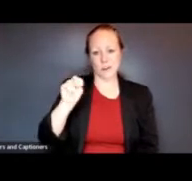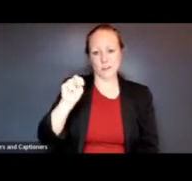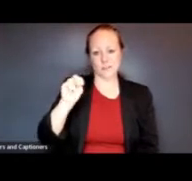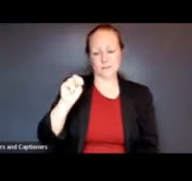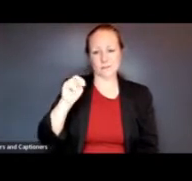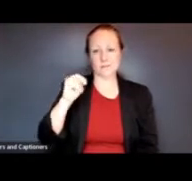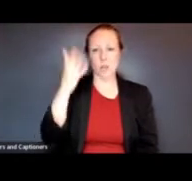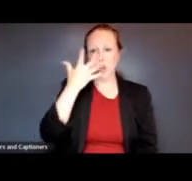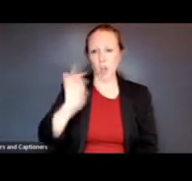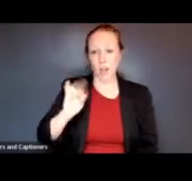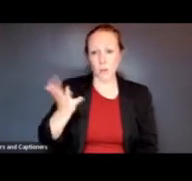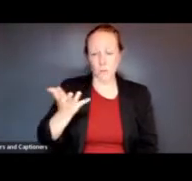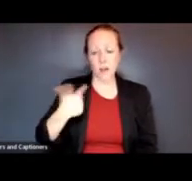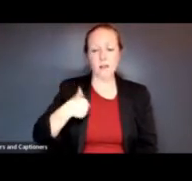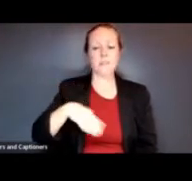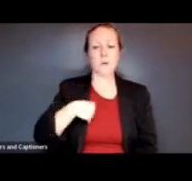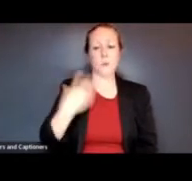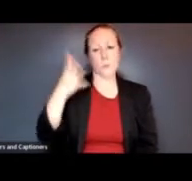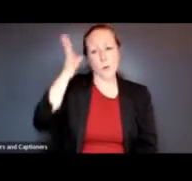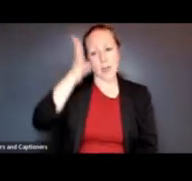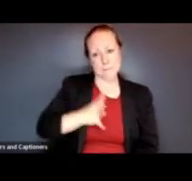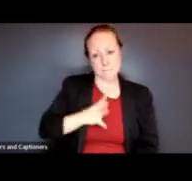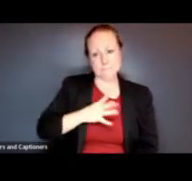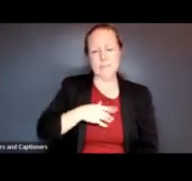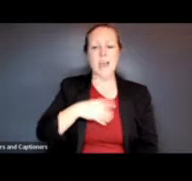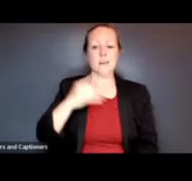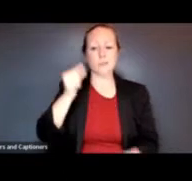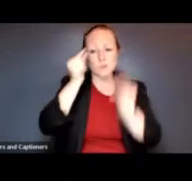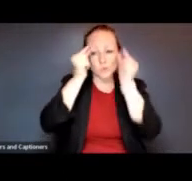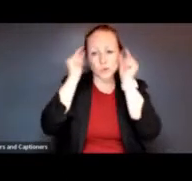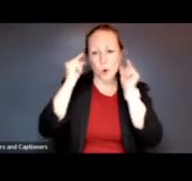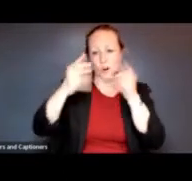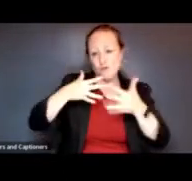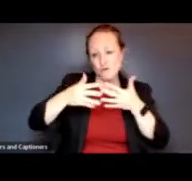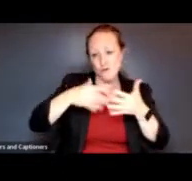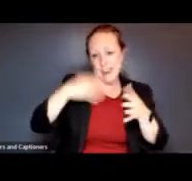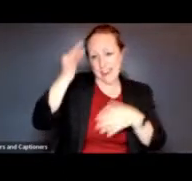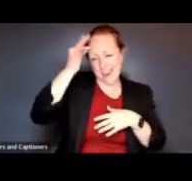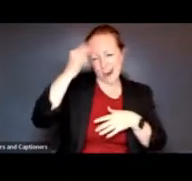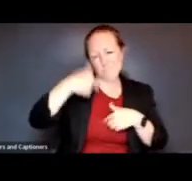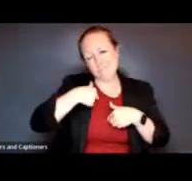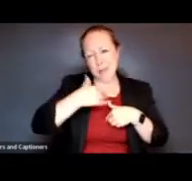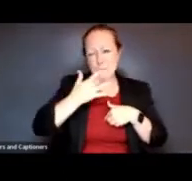male with short gray hair that I like to pretend as blonde. I'm wearing glasses or white checkered shirt and a blue